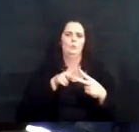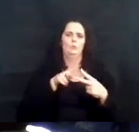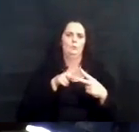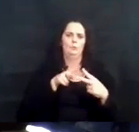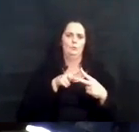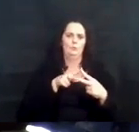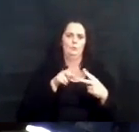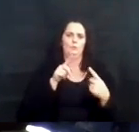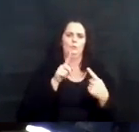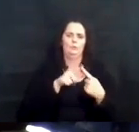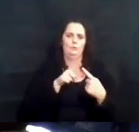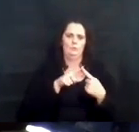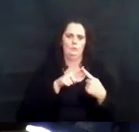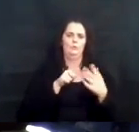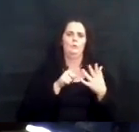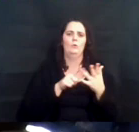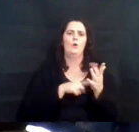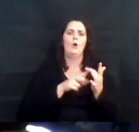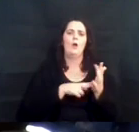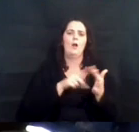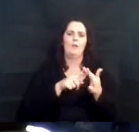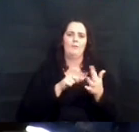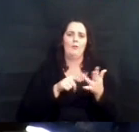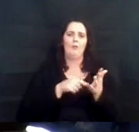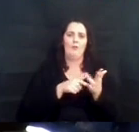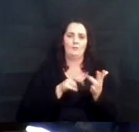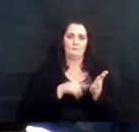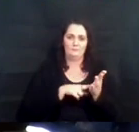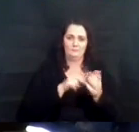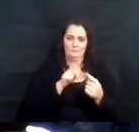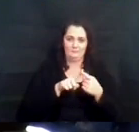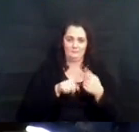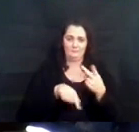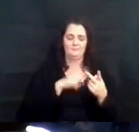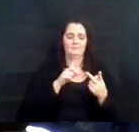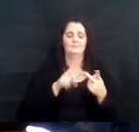one by Olive Cotton and the other one by William Kentridge.